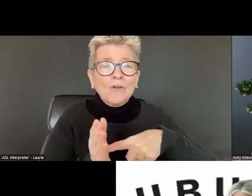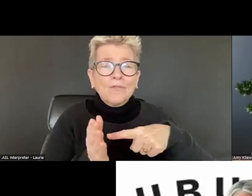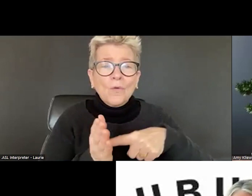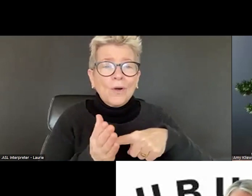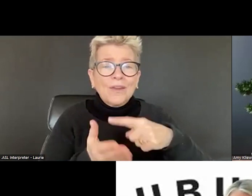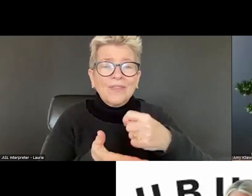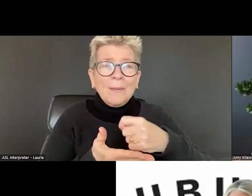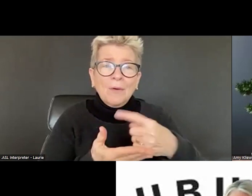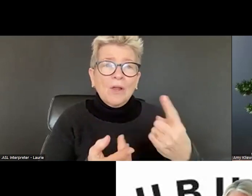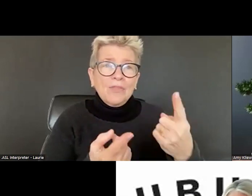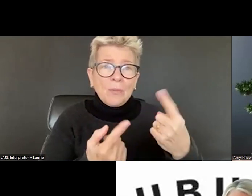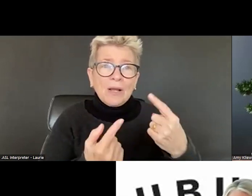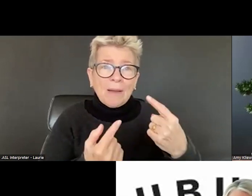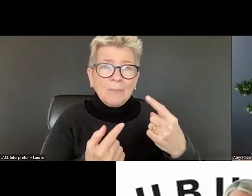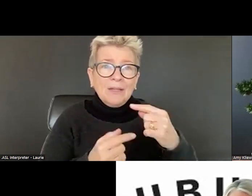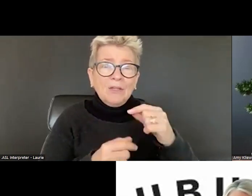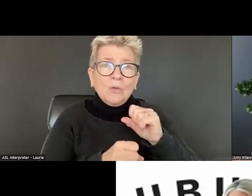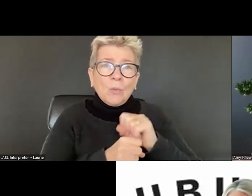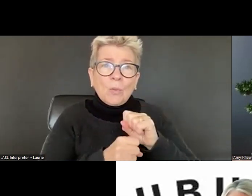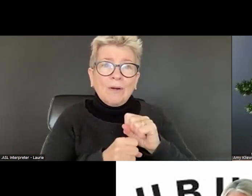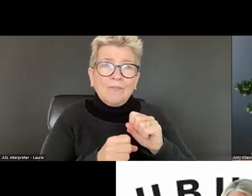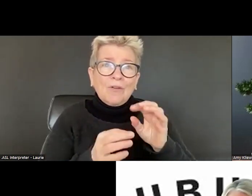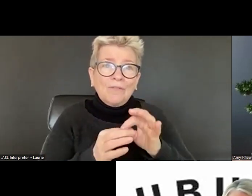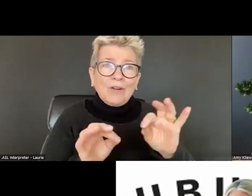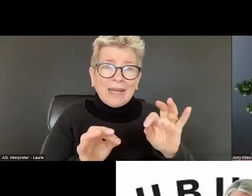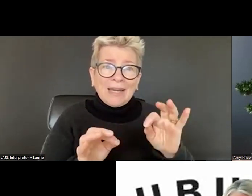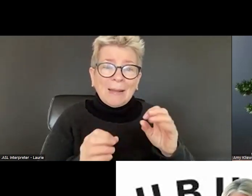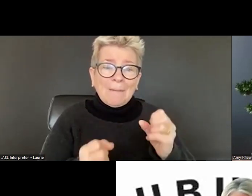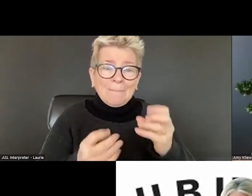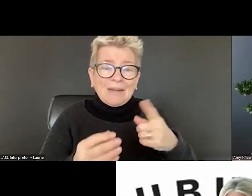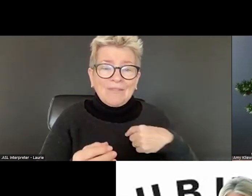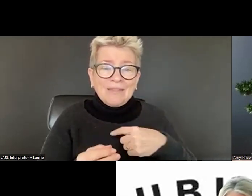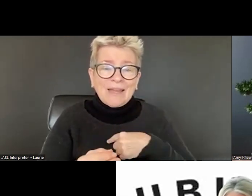therapists to work for free and you know many of us have hund th hundreds of thousands of dollars